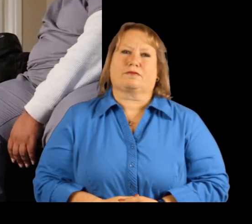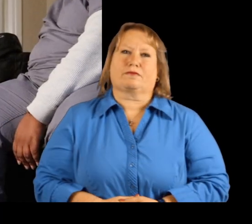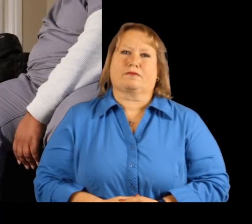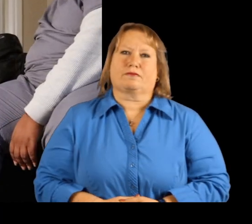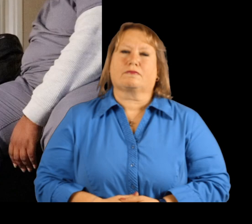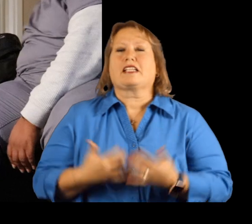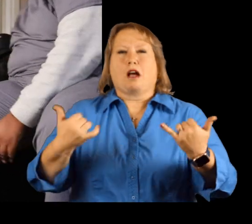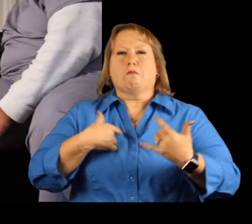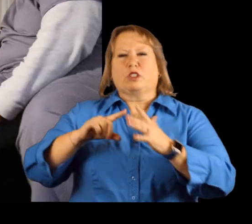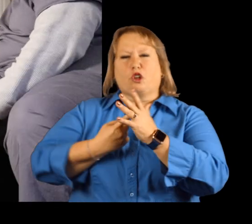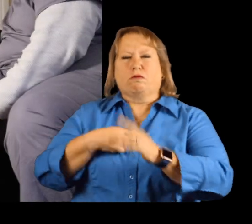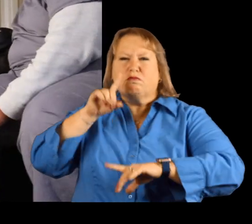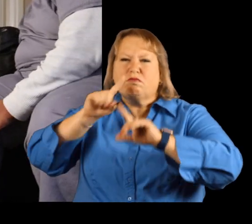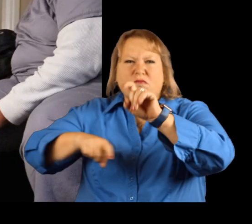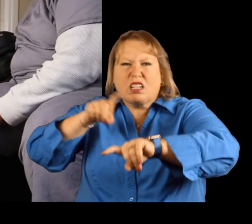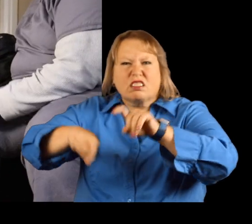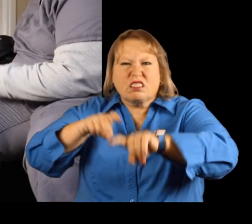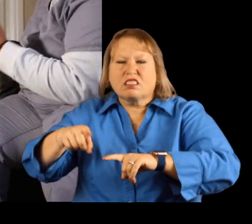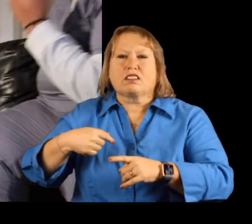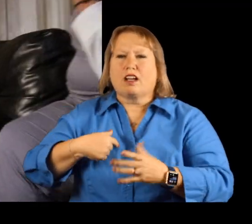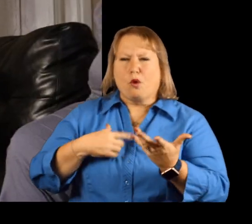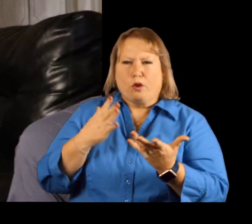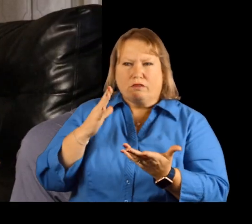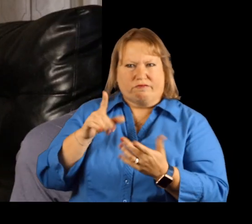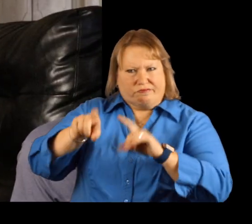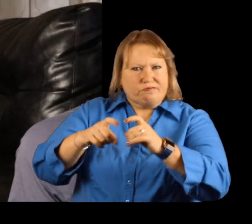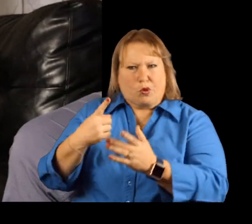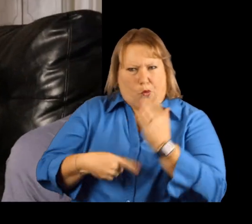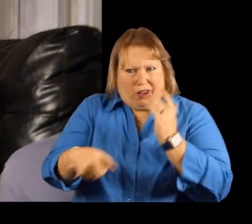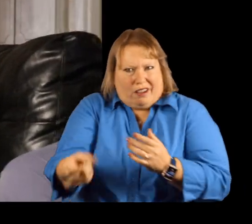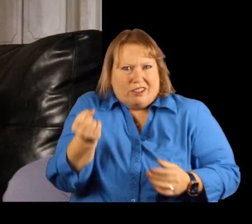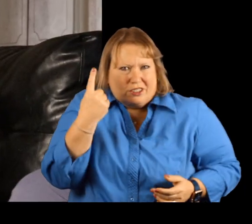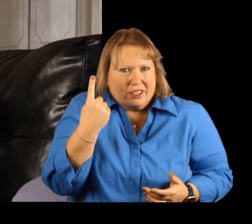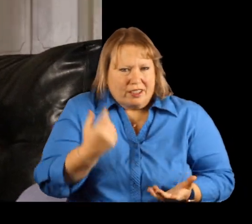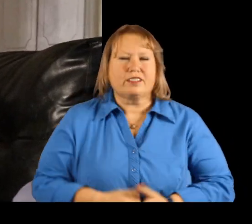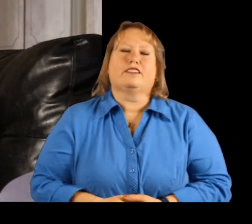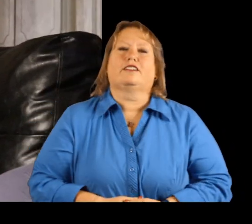Okay, so this first part is just gonna be basically what Cayden understands. Okay.